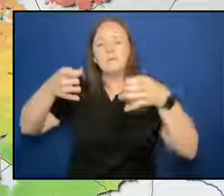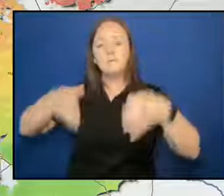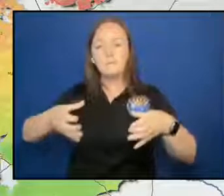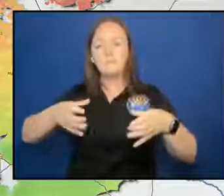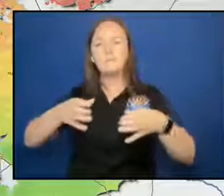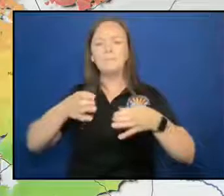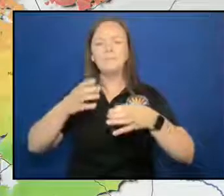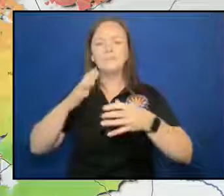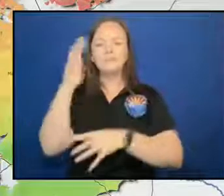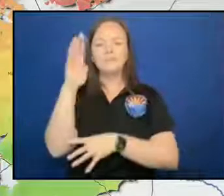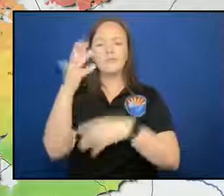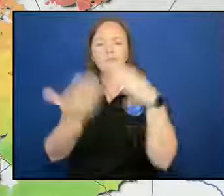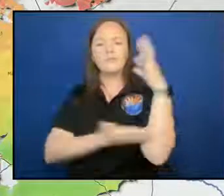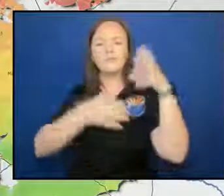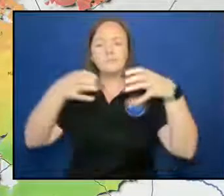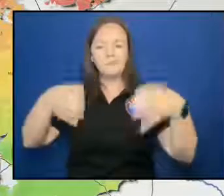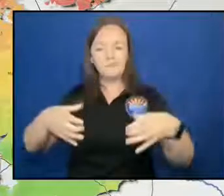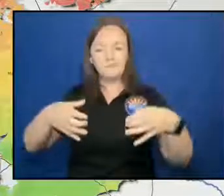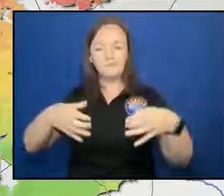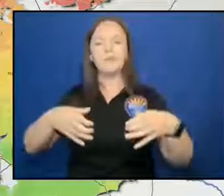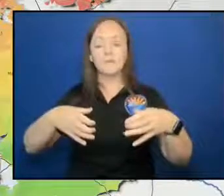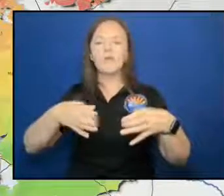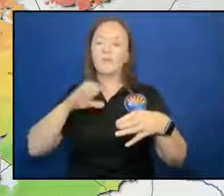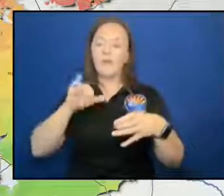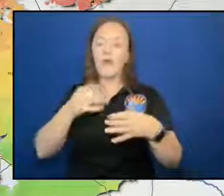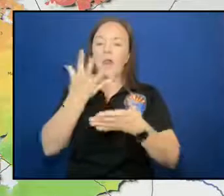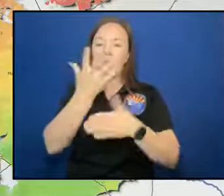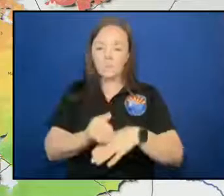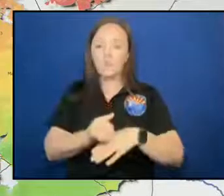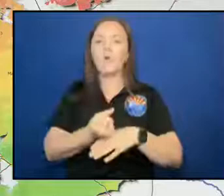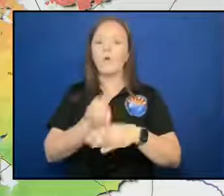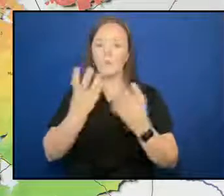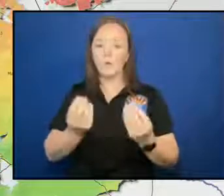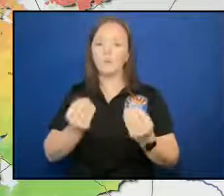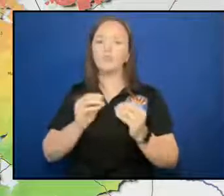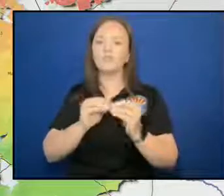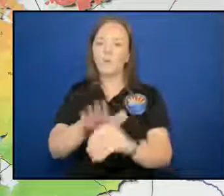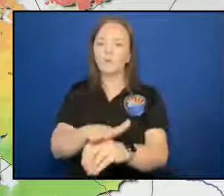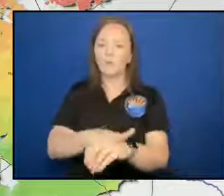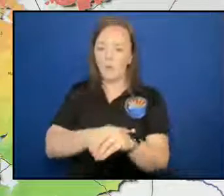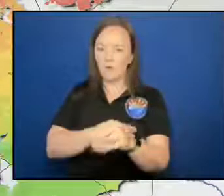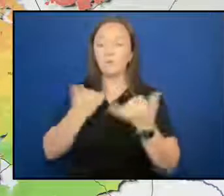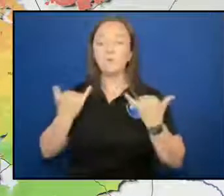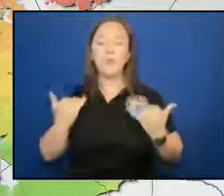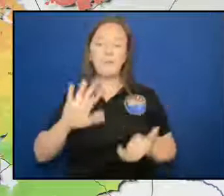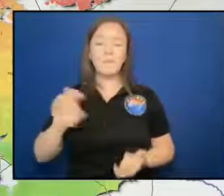AND. SO THIS IS AGAIN A PRECIPITATION FORECAST AND LOOKING